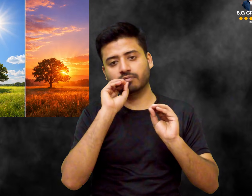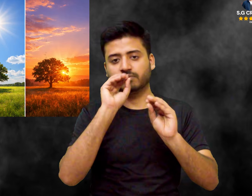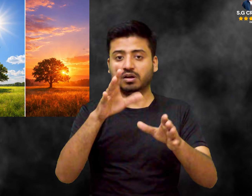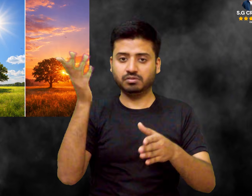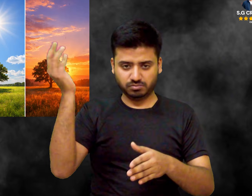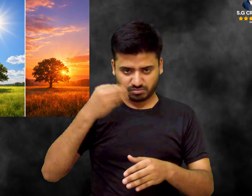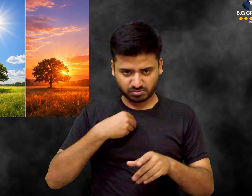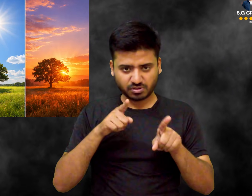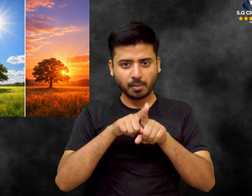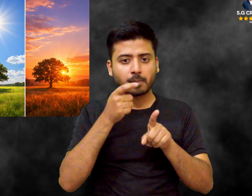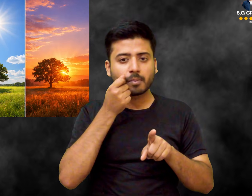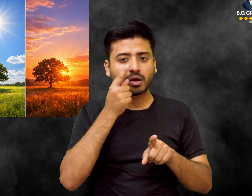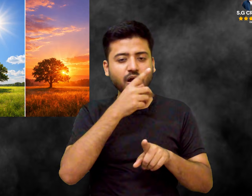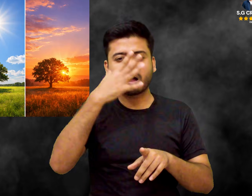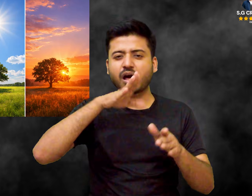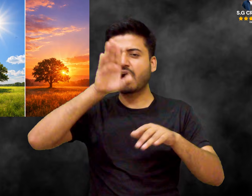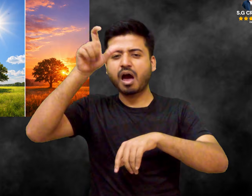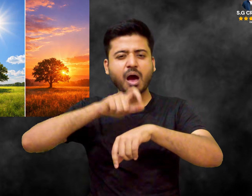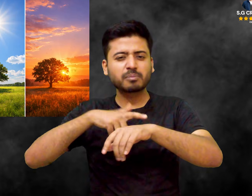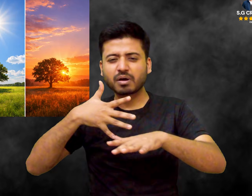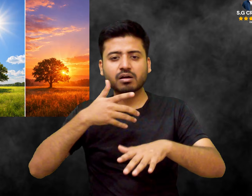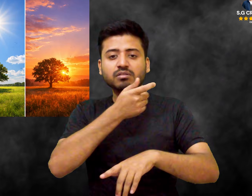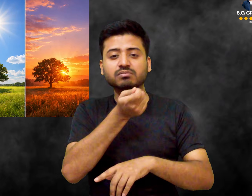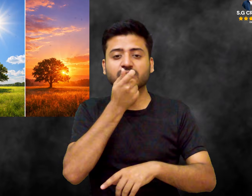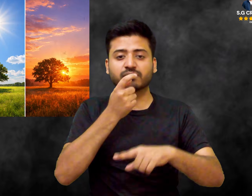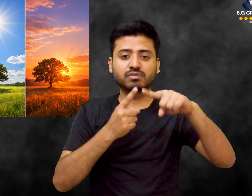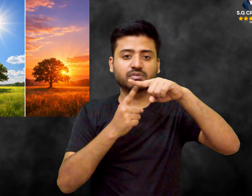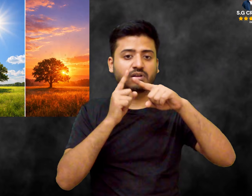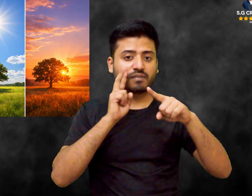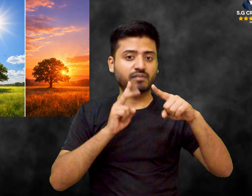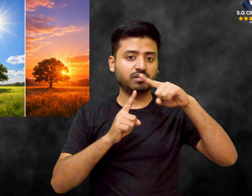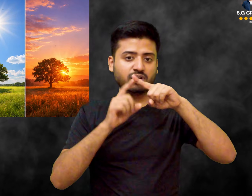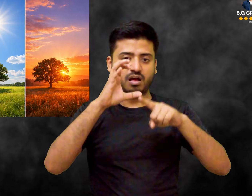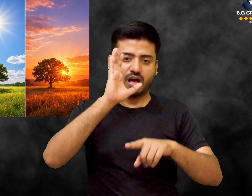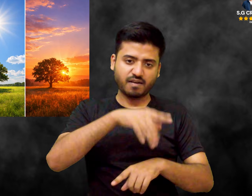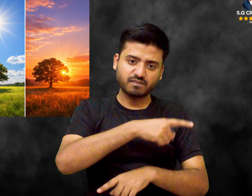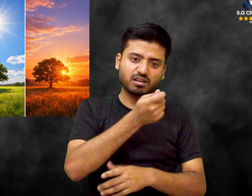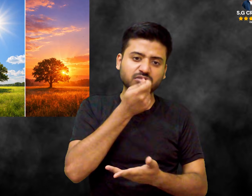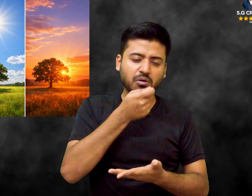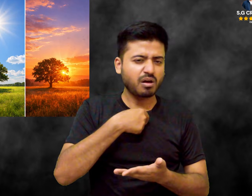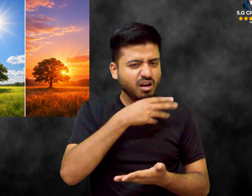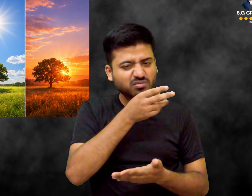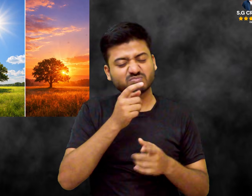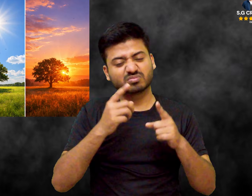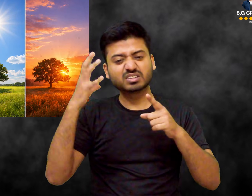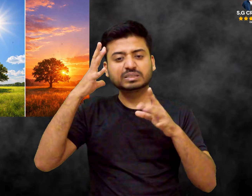vitamin is essential for absorbing calcium and building strong bones. Health benefits. Regular